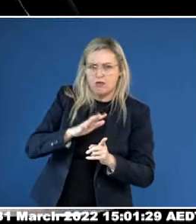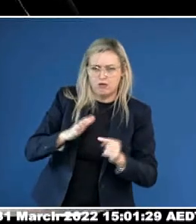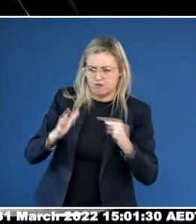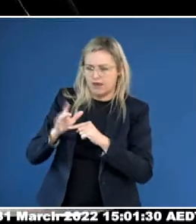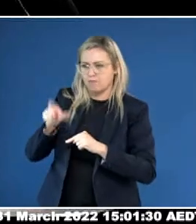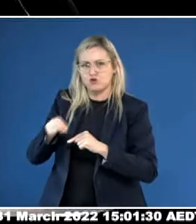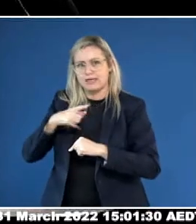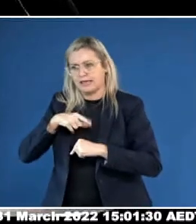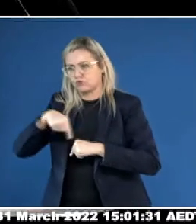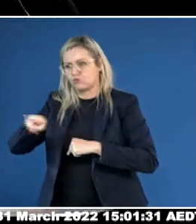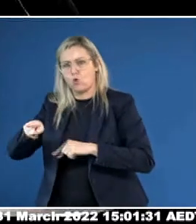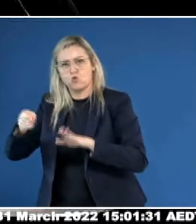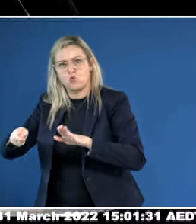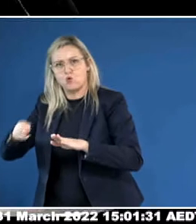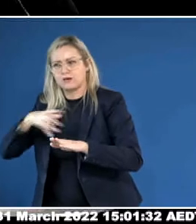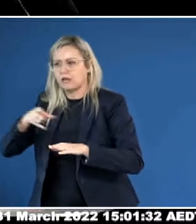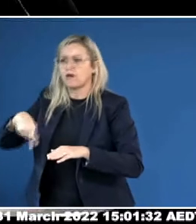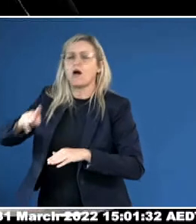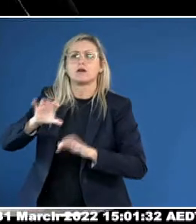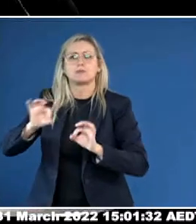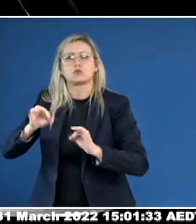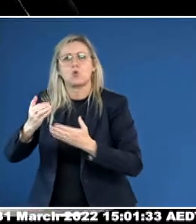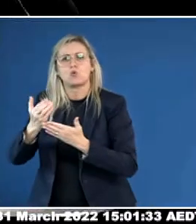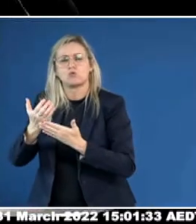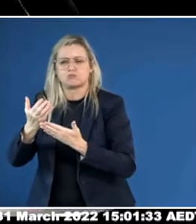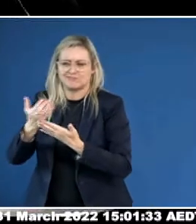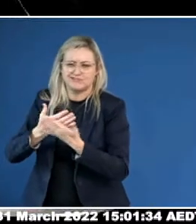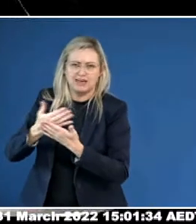the perpetrators of the violence that we experience or the other - sorry, the other